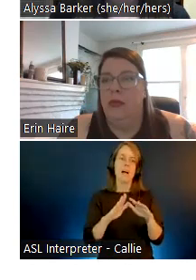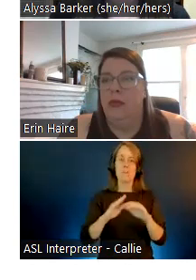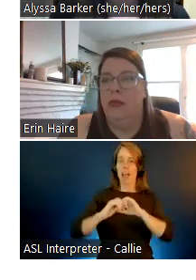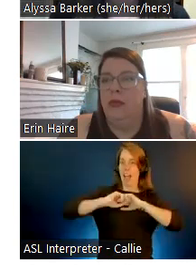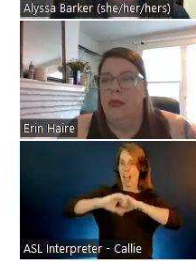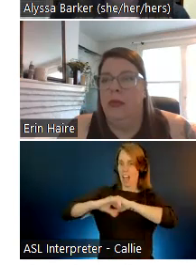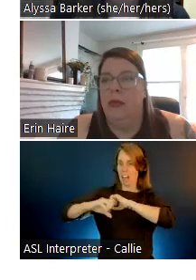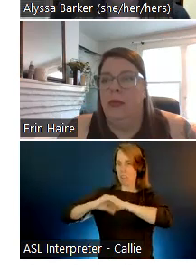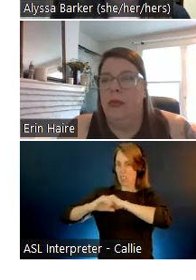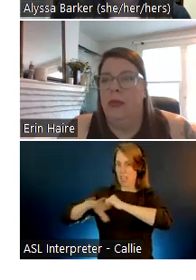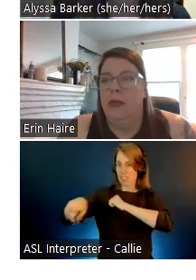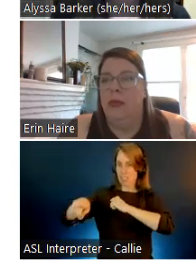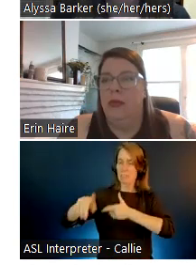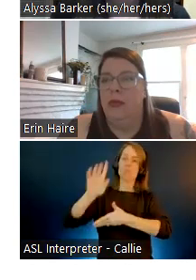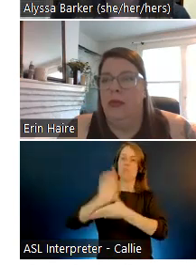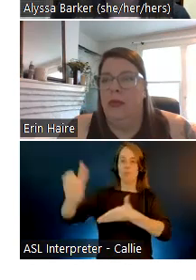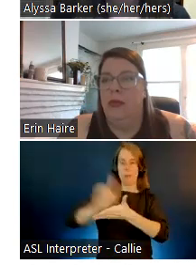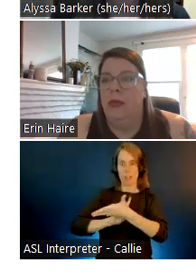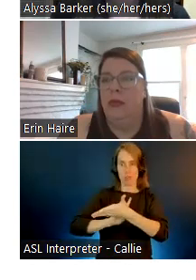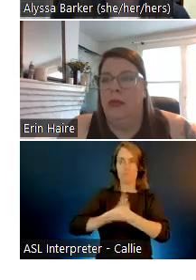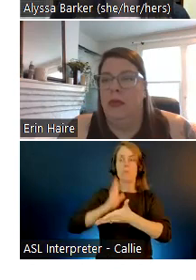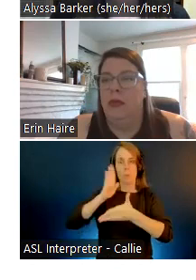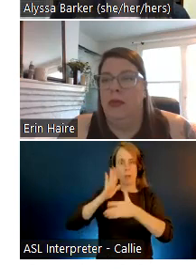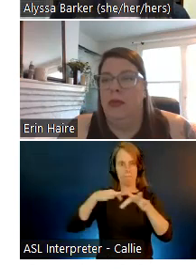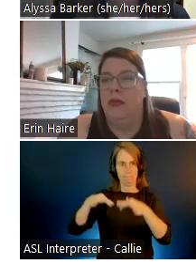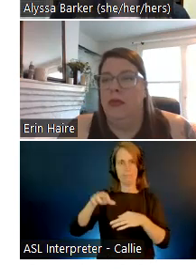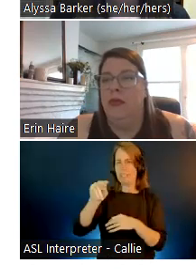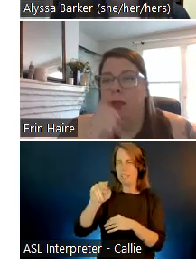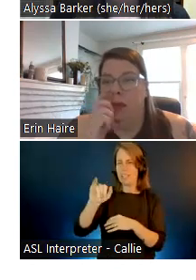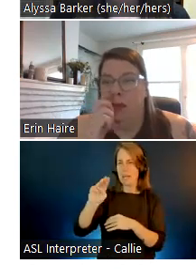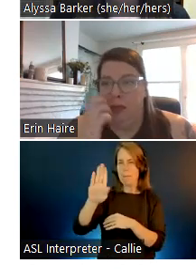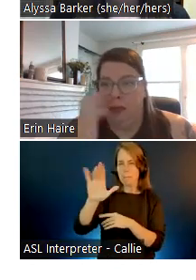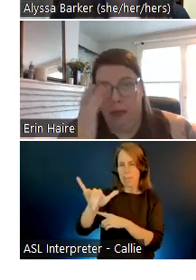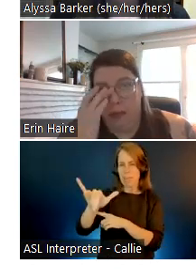that's a form of discrimination redlining doesn't happen so much with people with